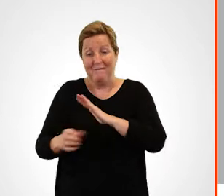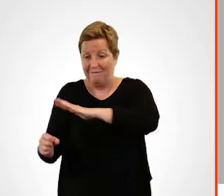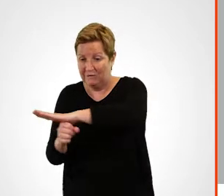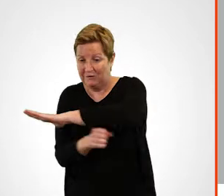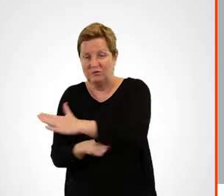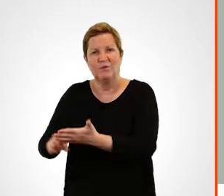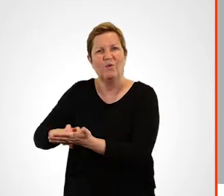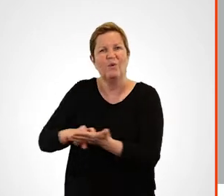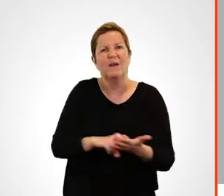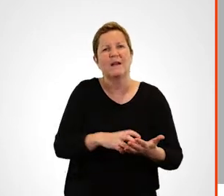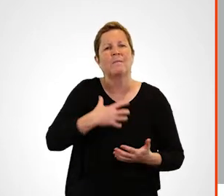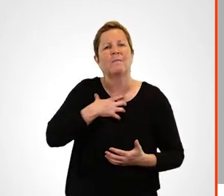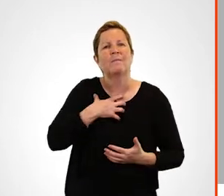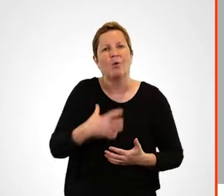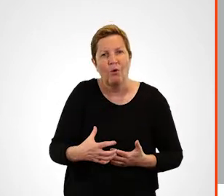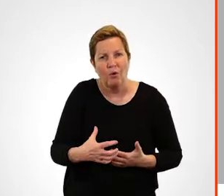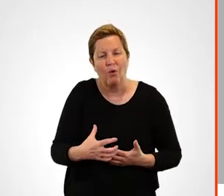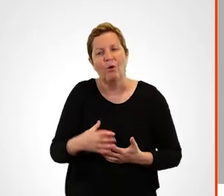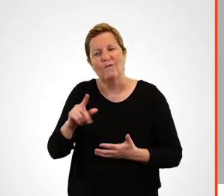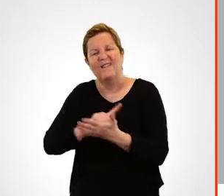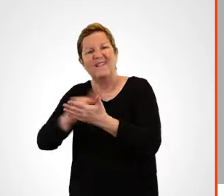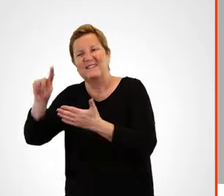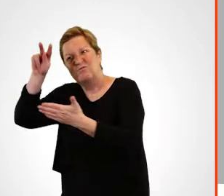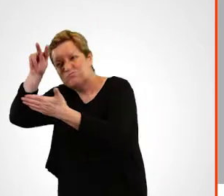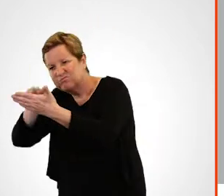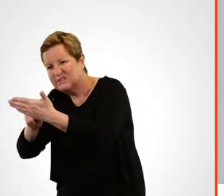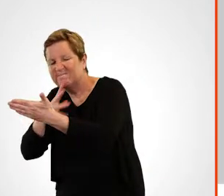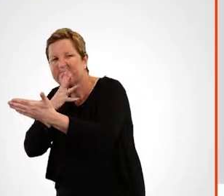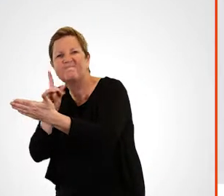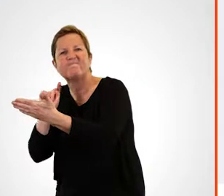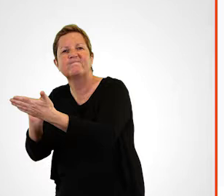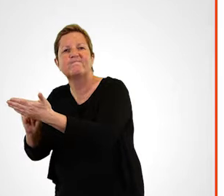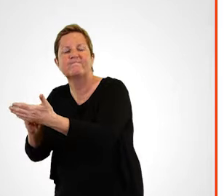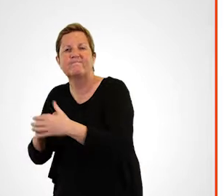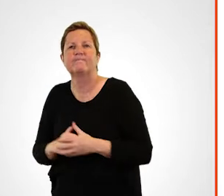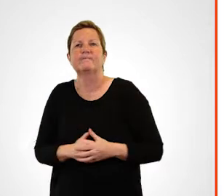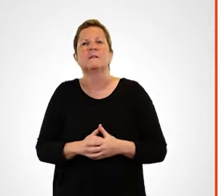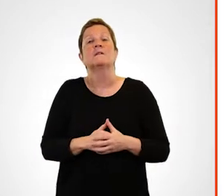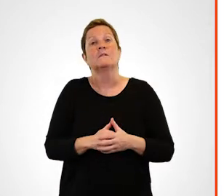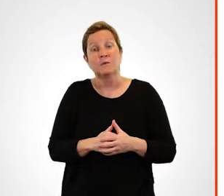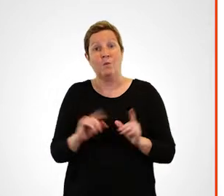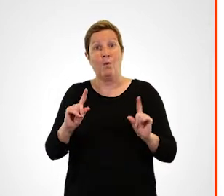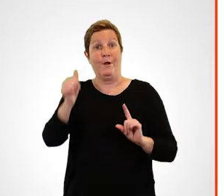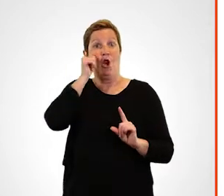as they get into looking at print and trying to get meaning out of that. Here's some things that we know.